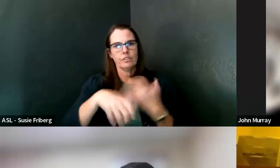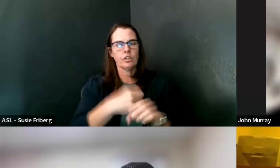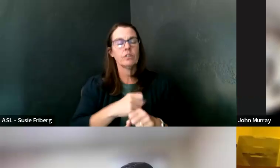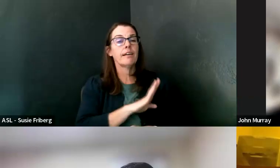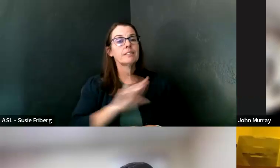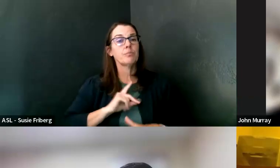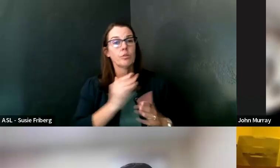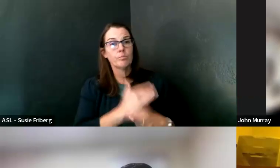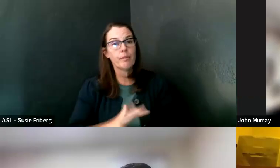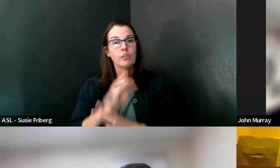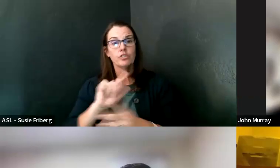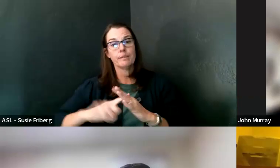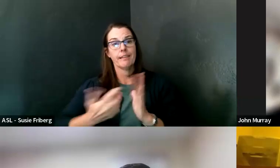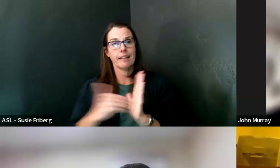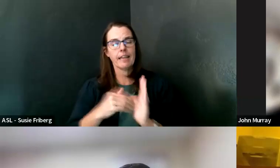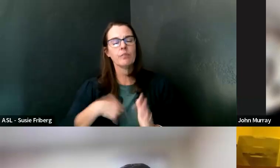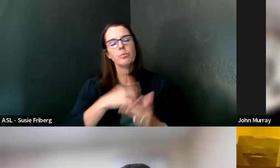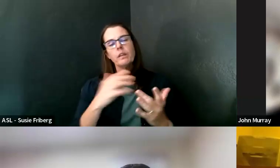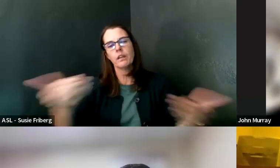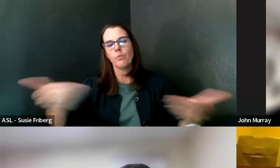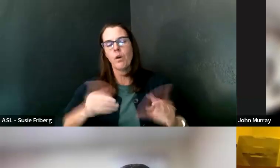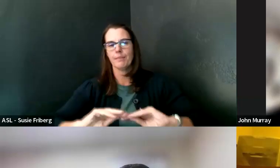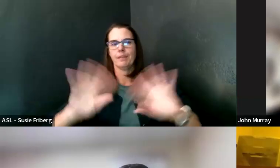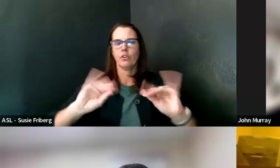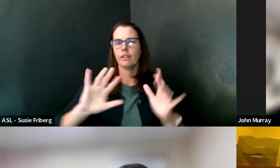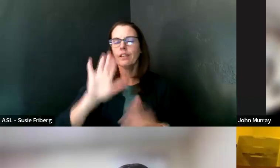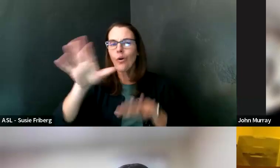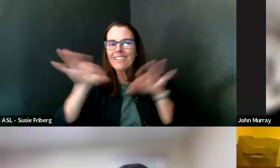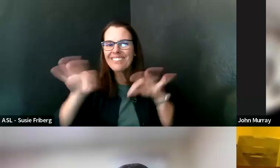we'd welcome clarity on how it intends to approach that definition, what criteria will anchor it, and